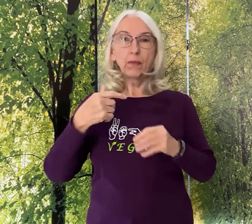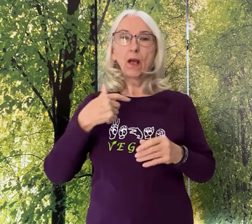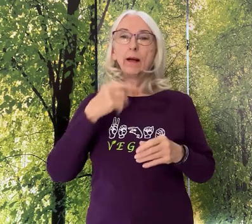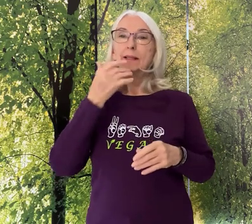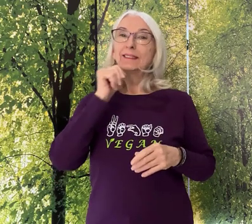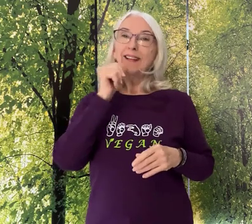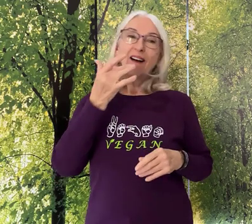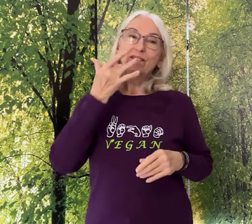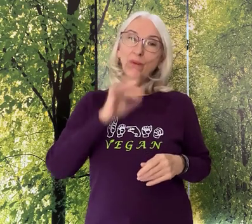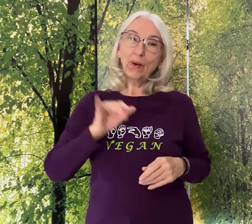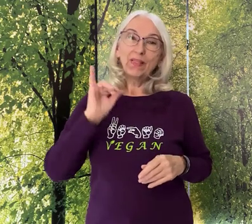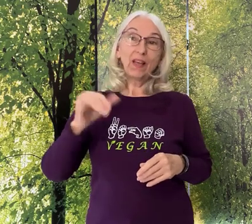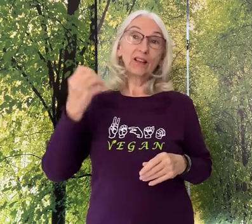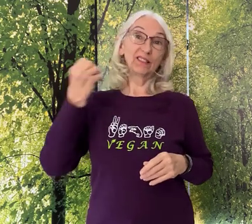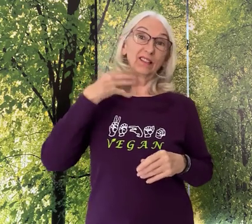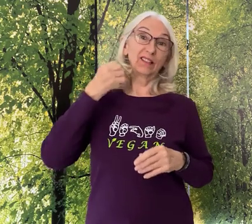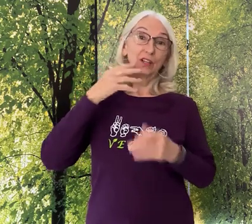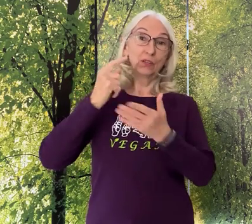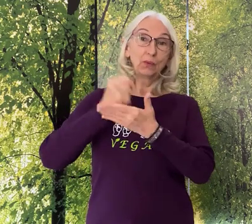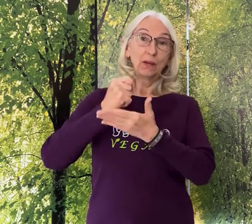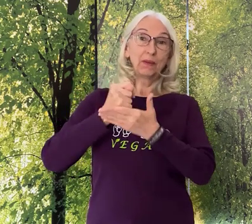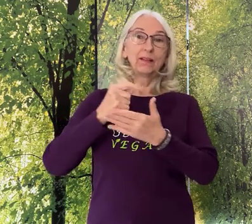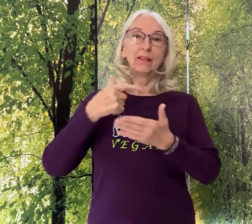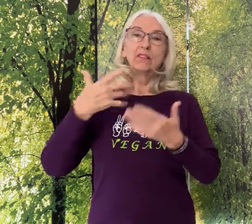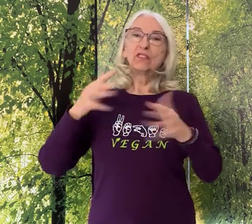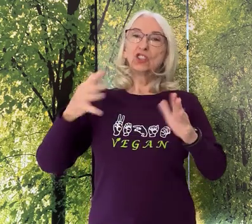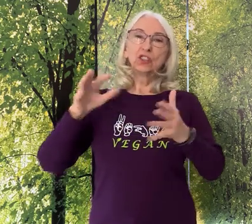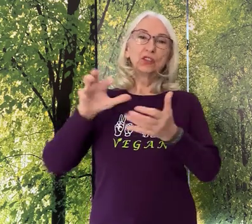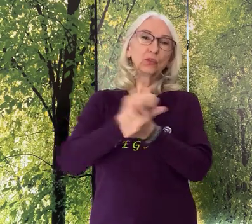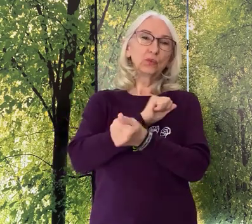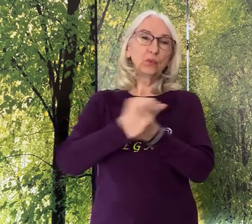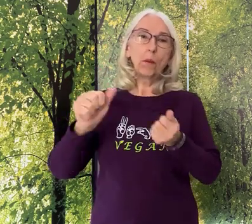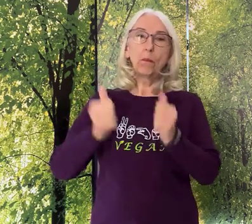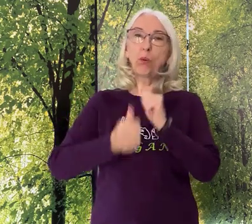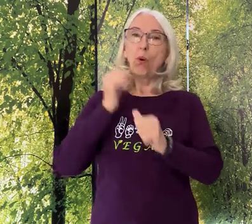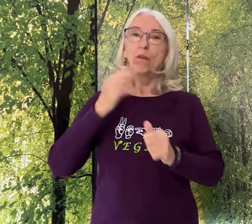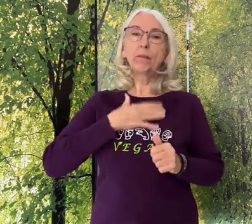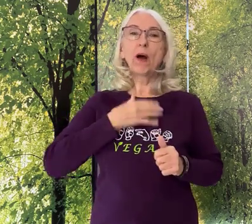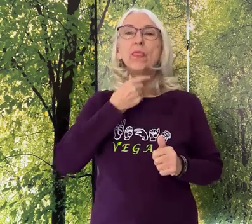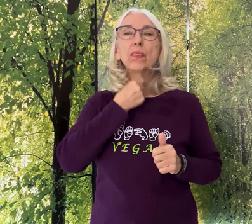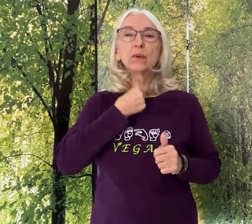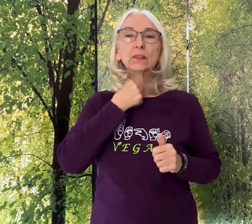Unfortunately, the radiation treatment I had destroyed most of my thyroid,